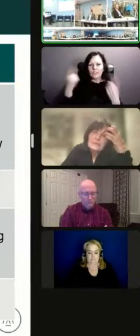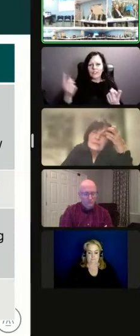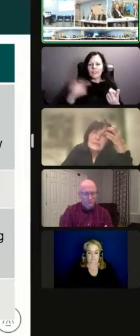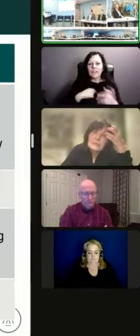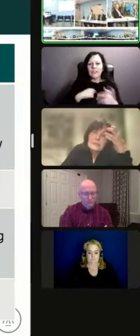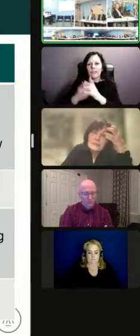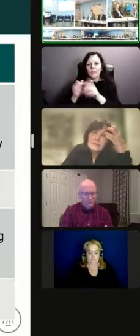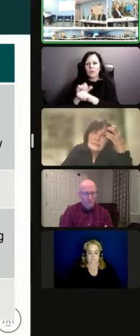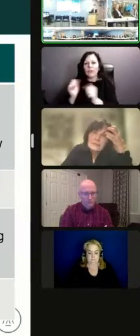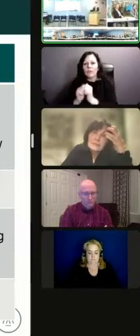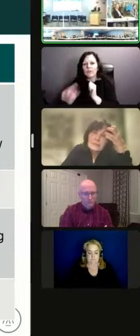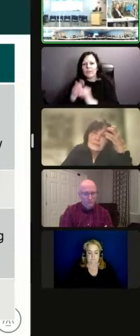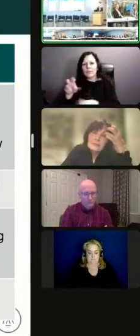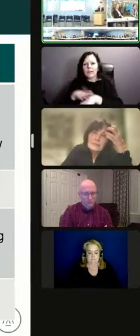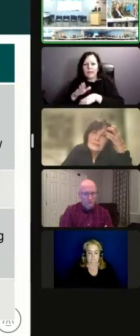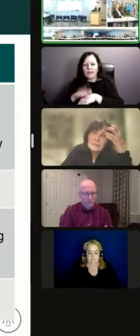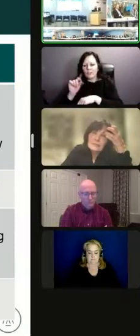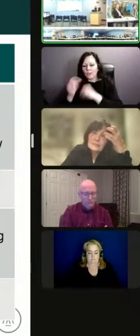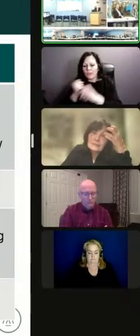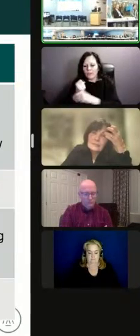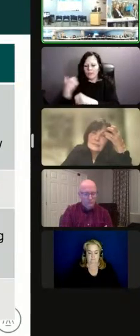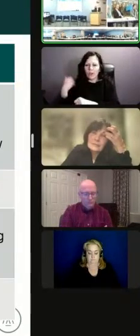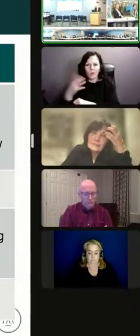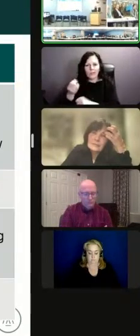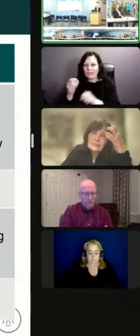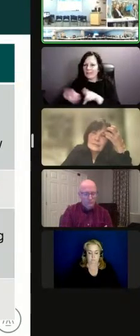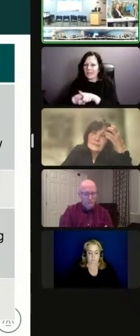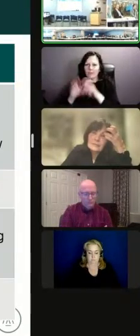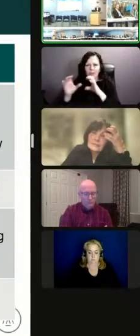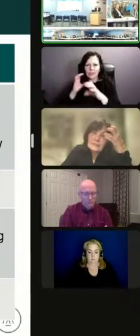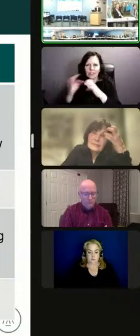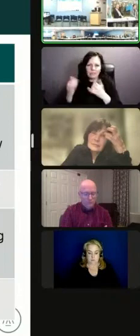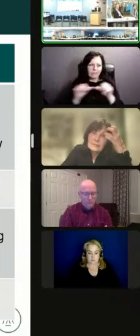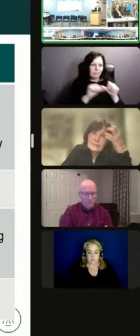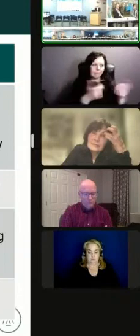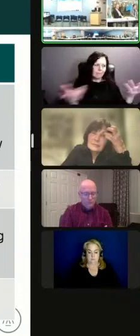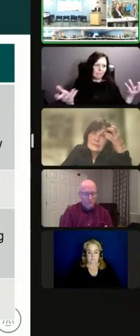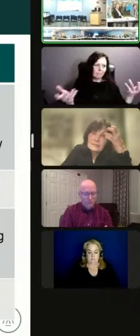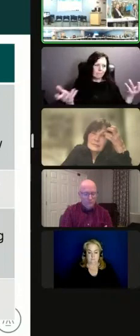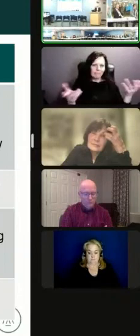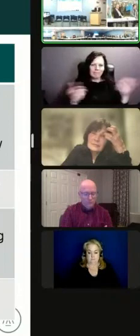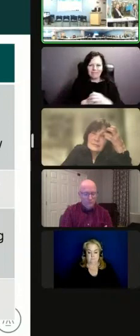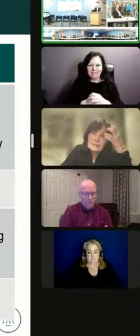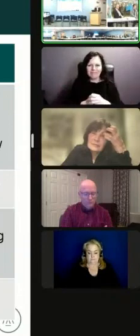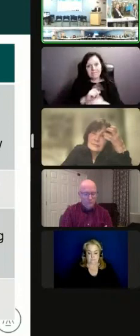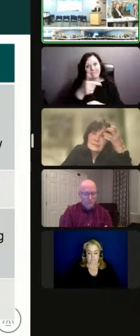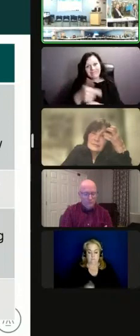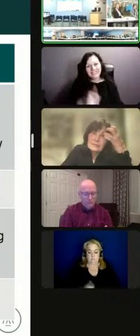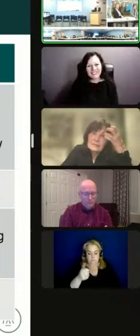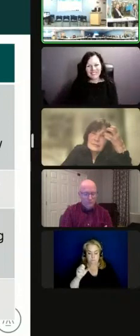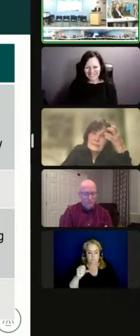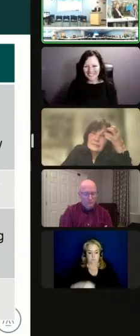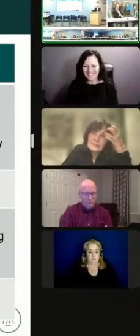REVENUES HAVE EN GNG DOWN